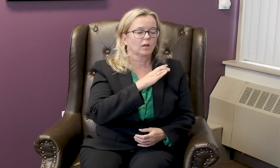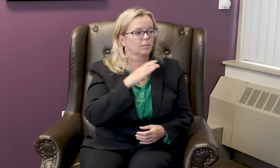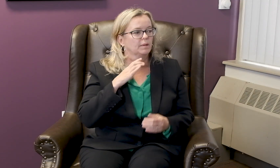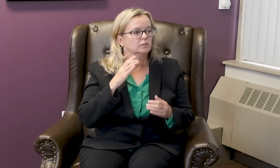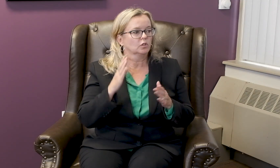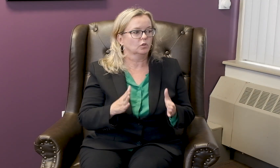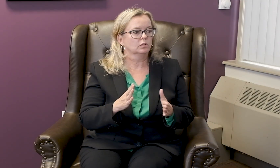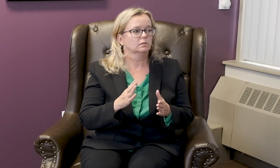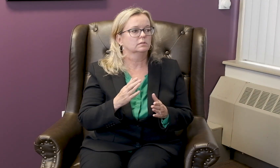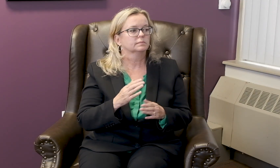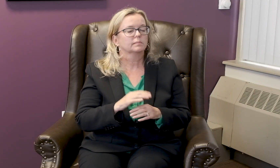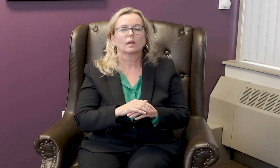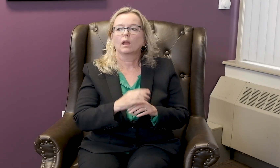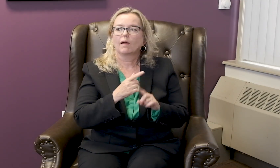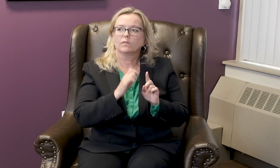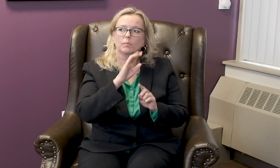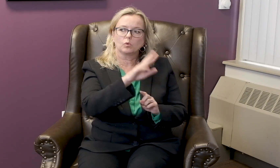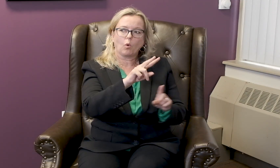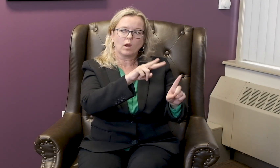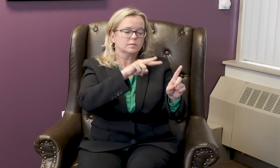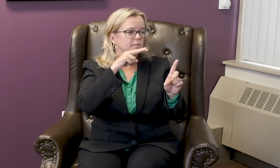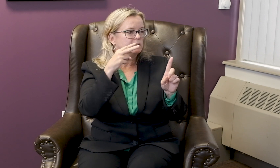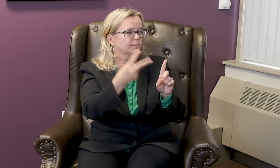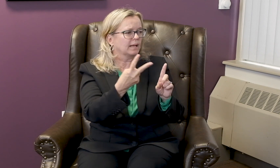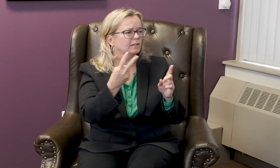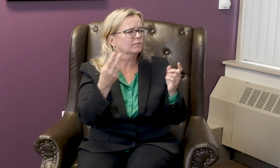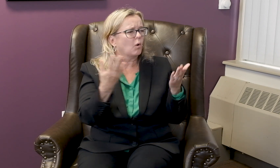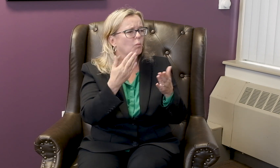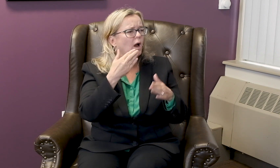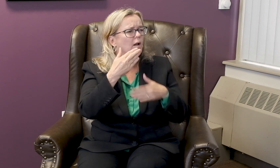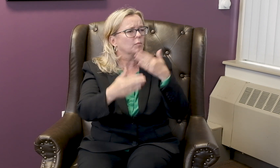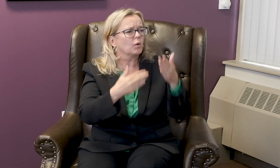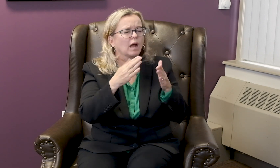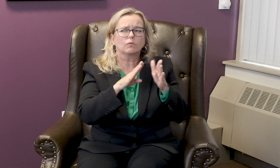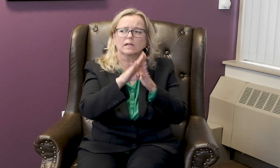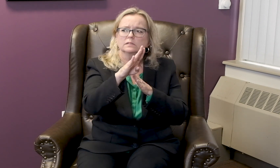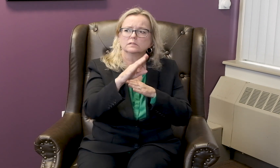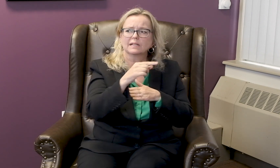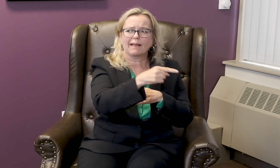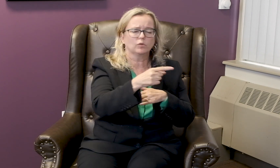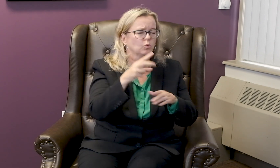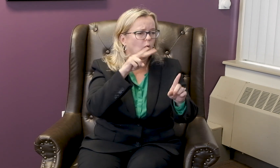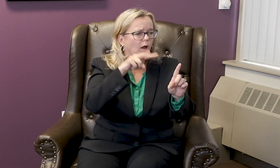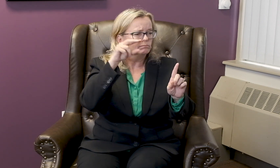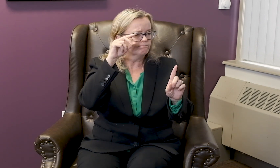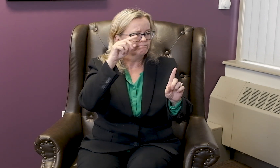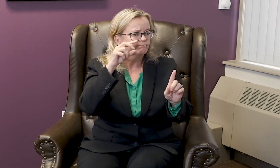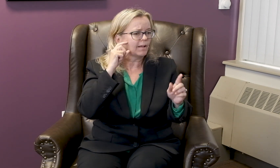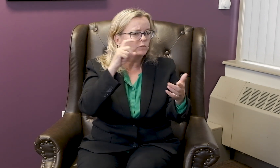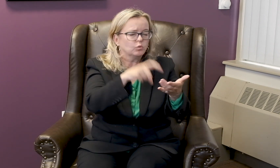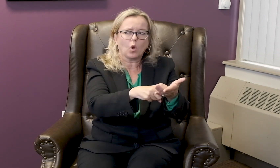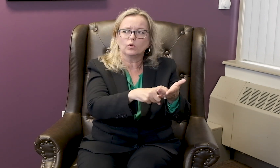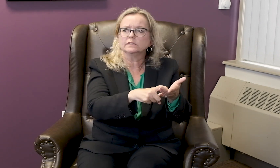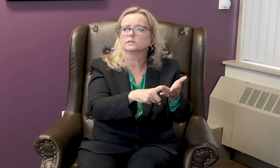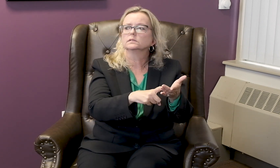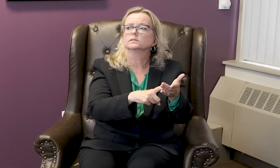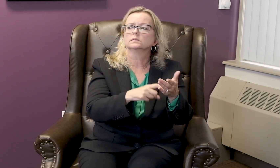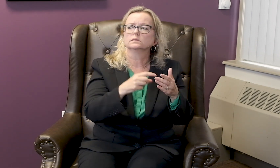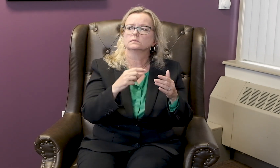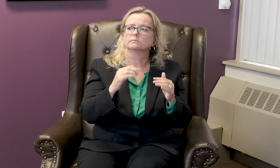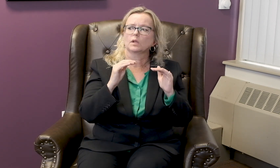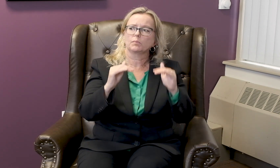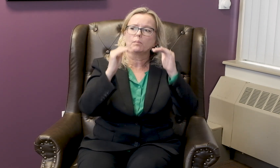[ALISON] Commissioner, from your perspective, what progress have you observed in promoting